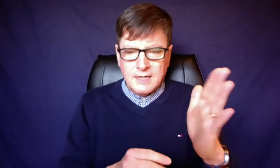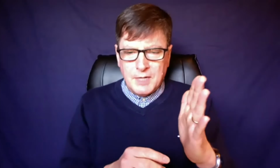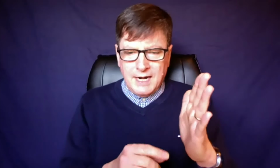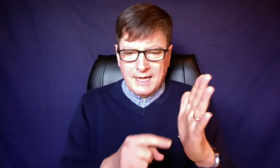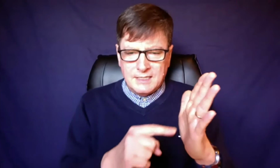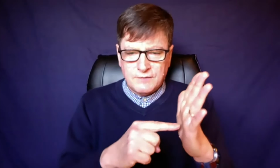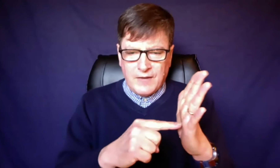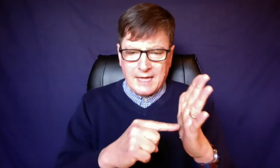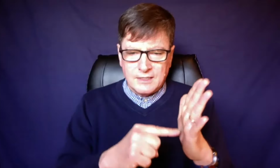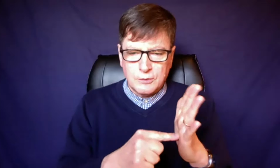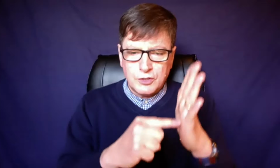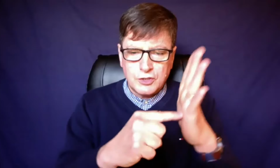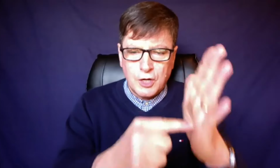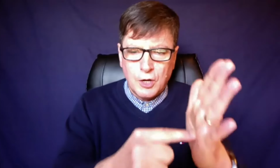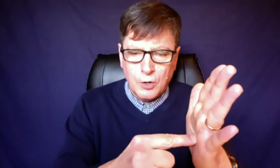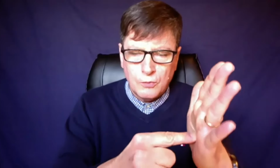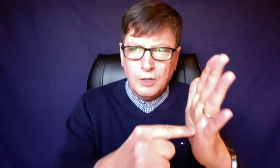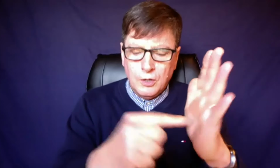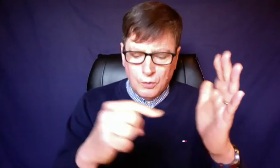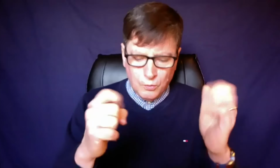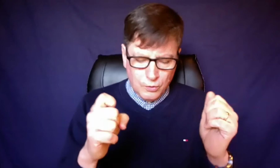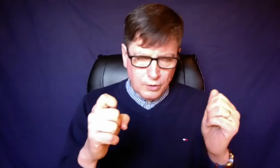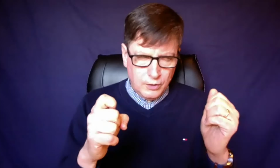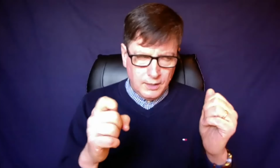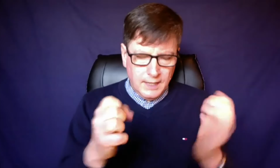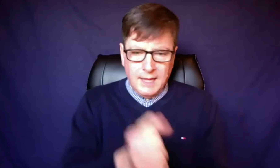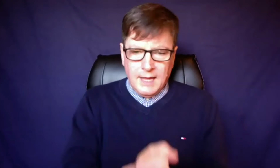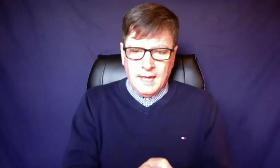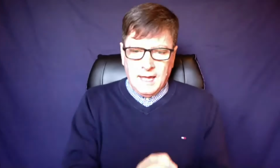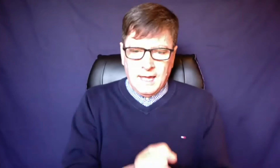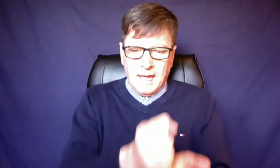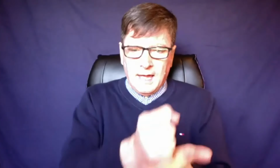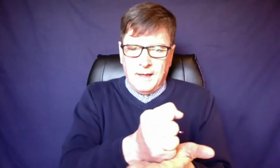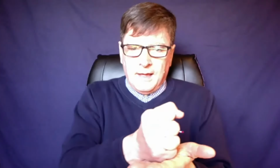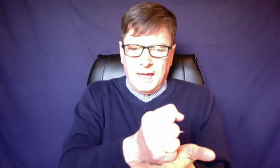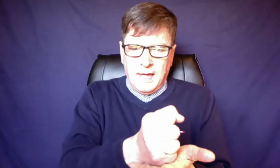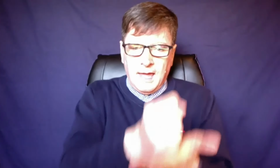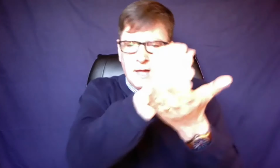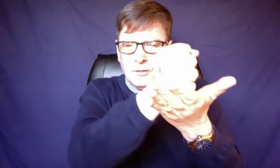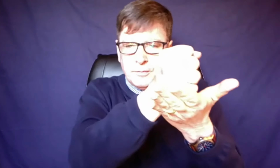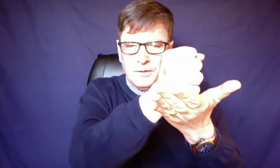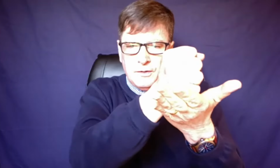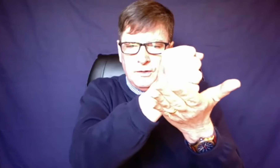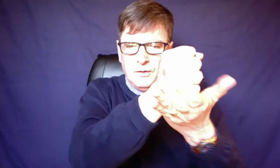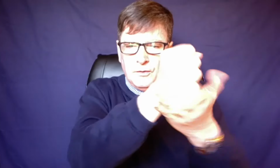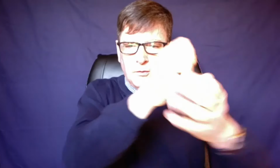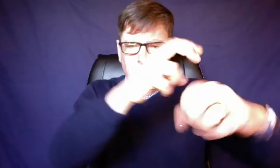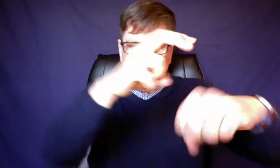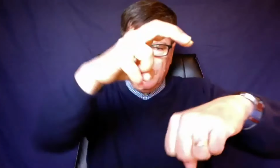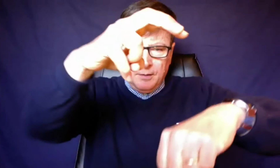separate things are signs like show, where my dominant hand is an